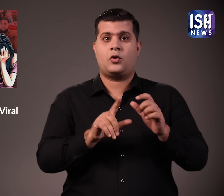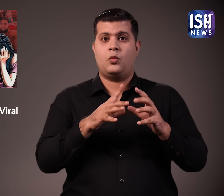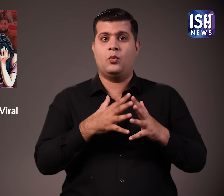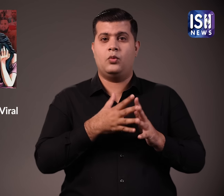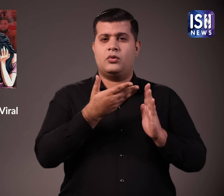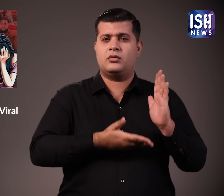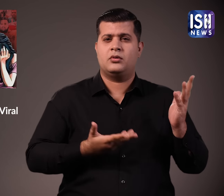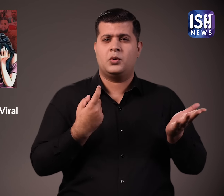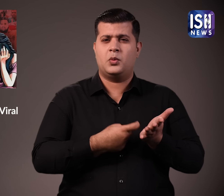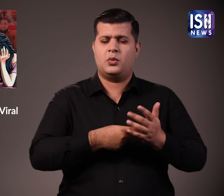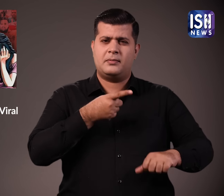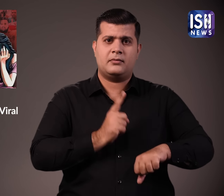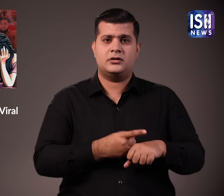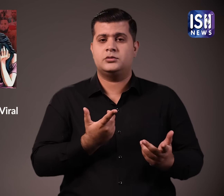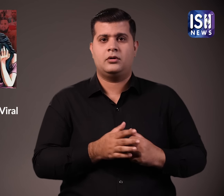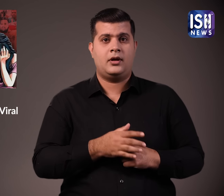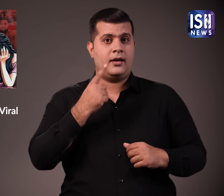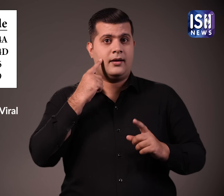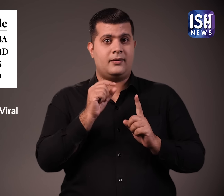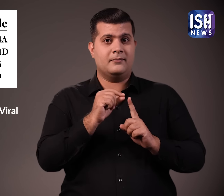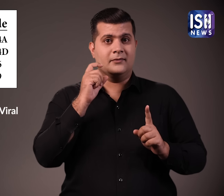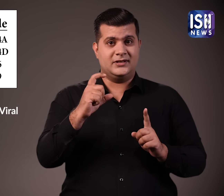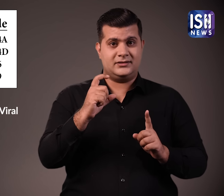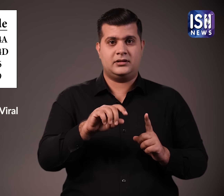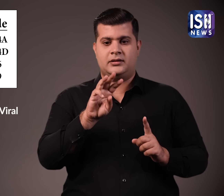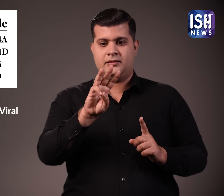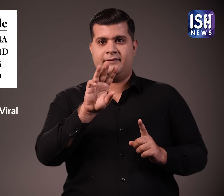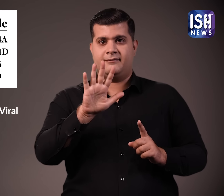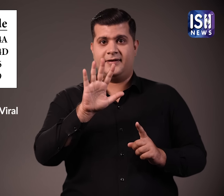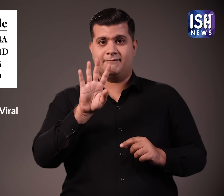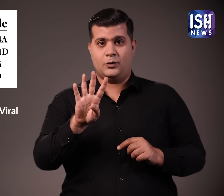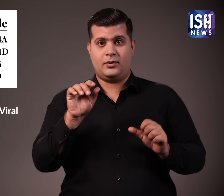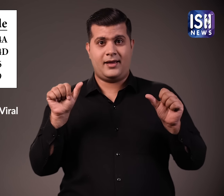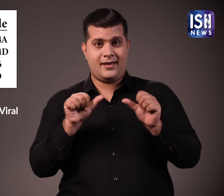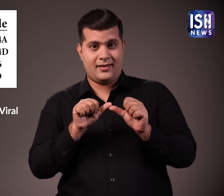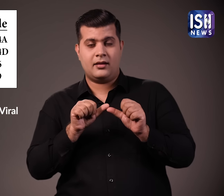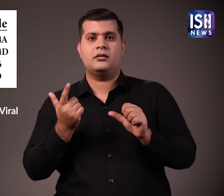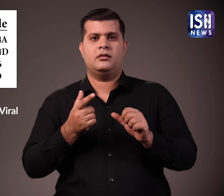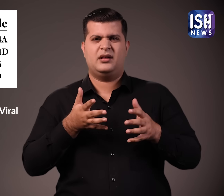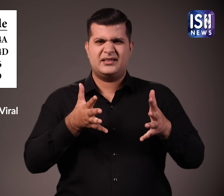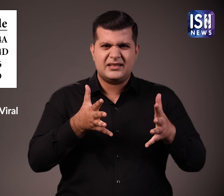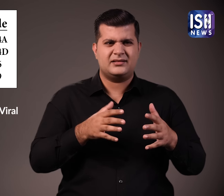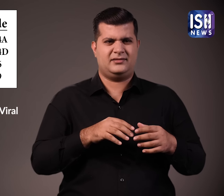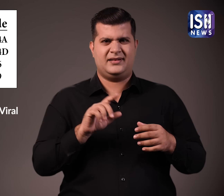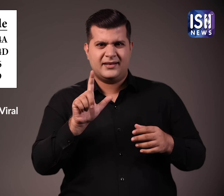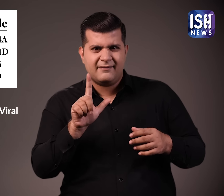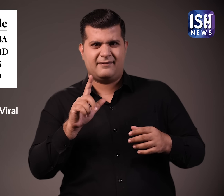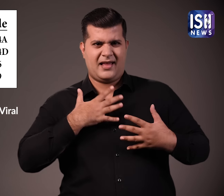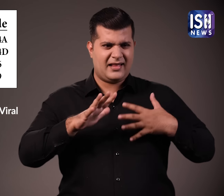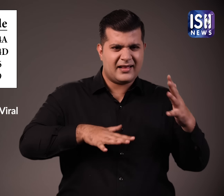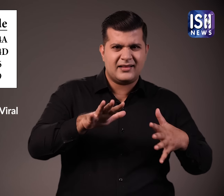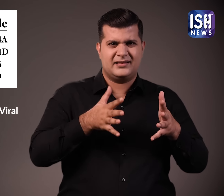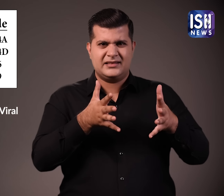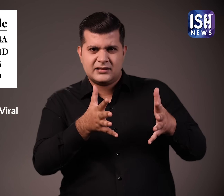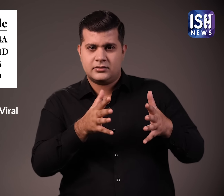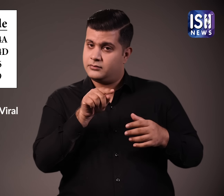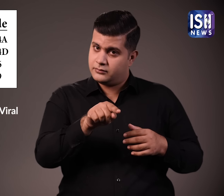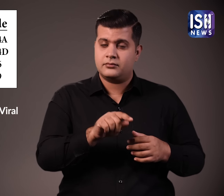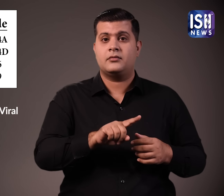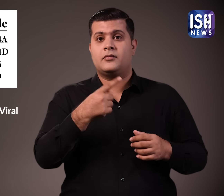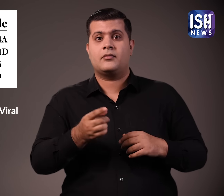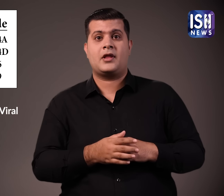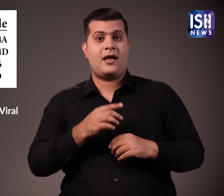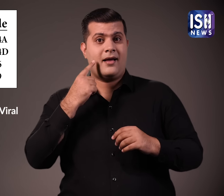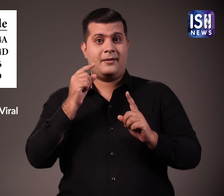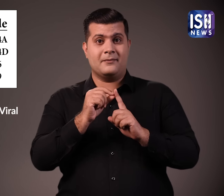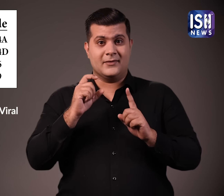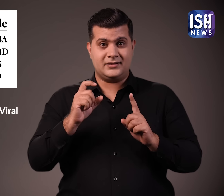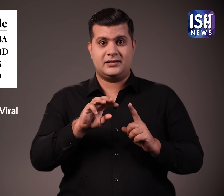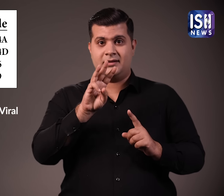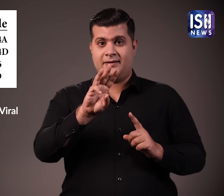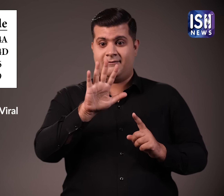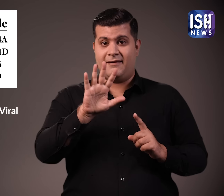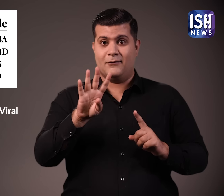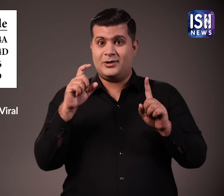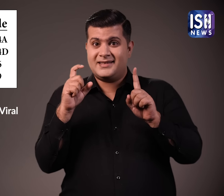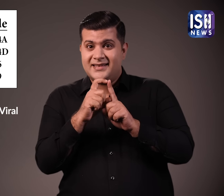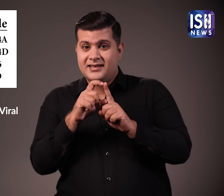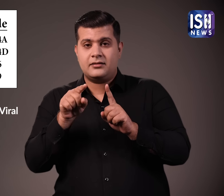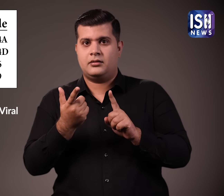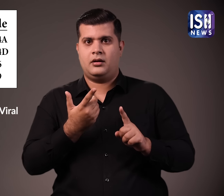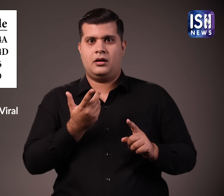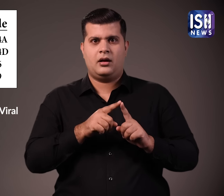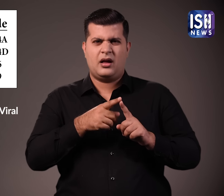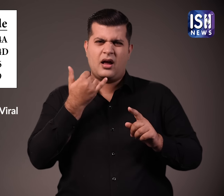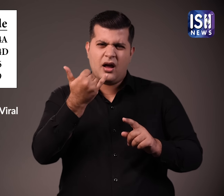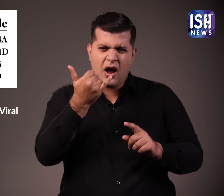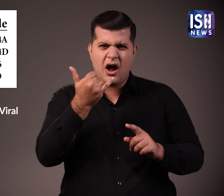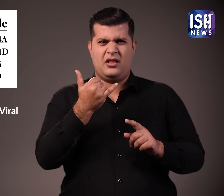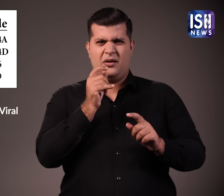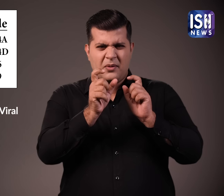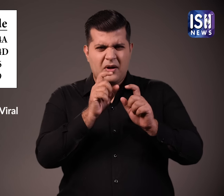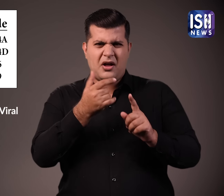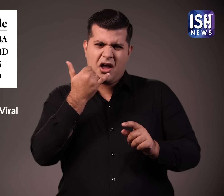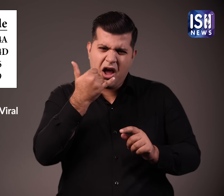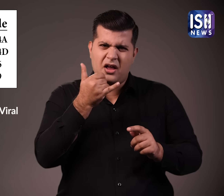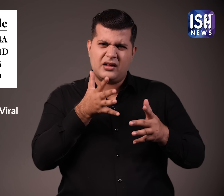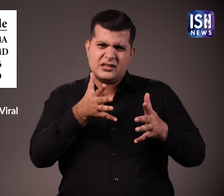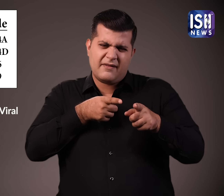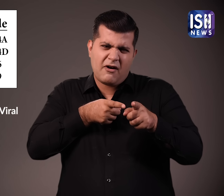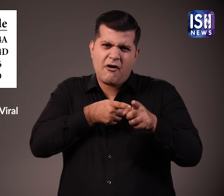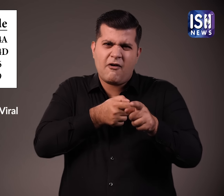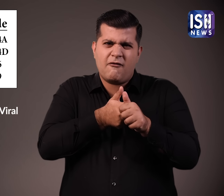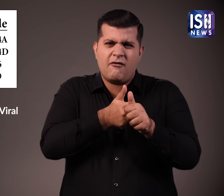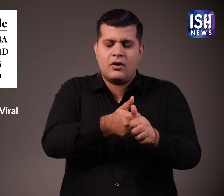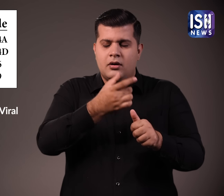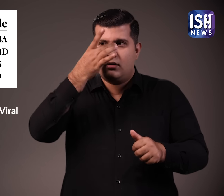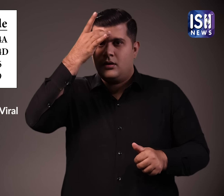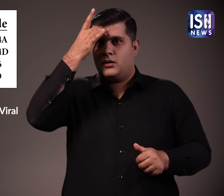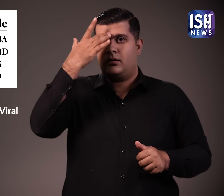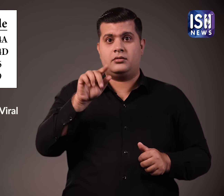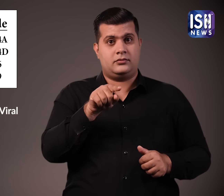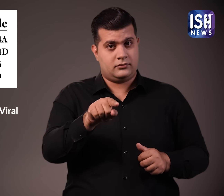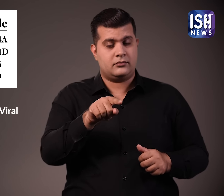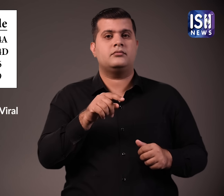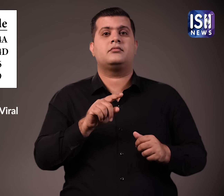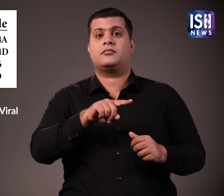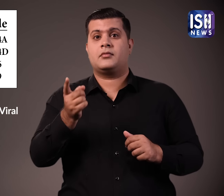under the following sections: IPC section 354A (sexual harassment), IPC section 354D (stalking),